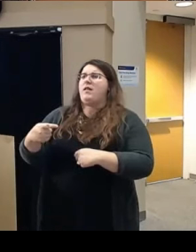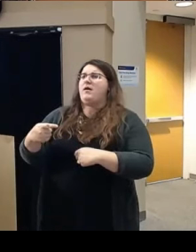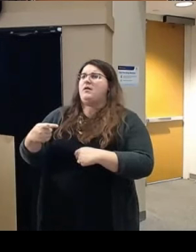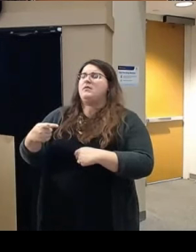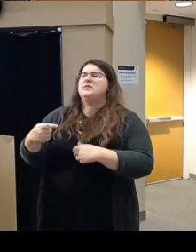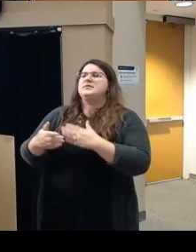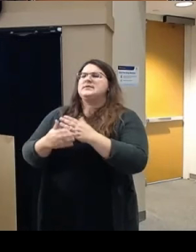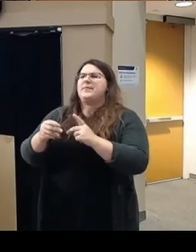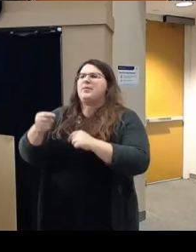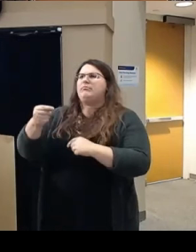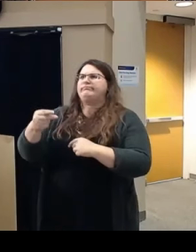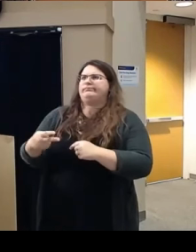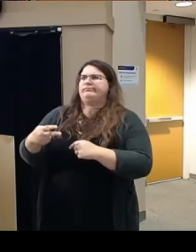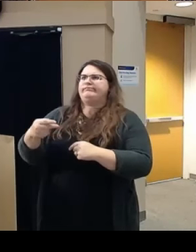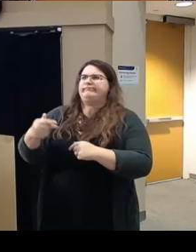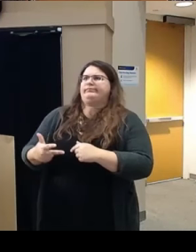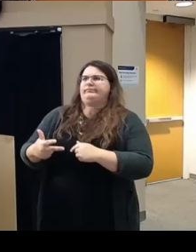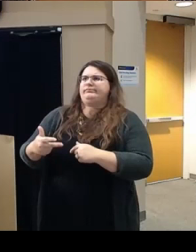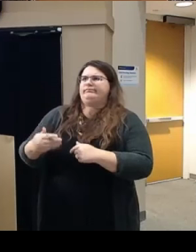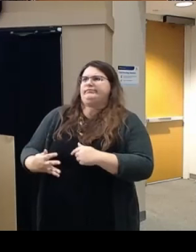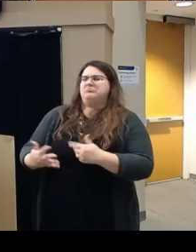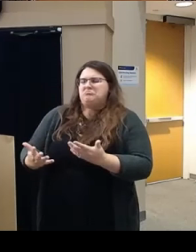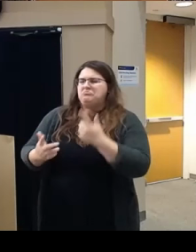option um but I know that this is for adult out patient so that's the episode type that